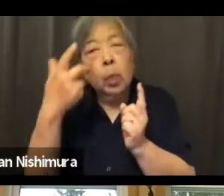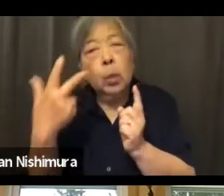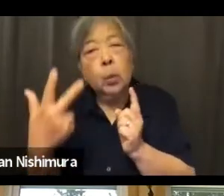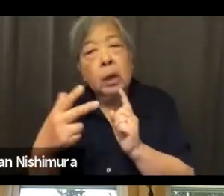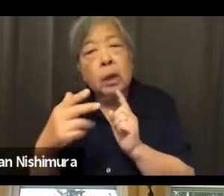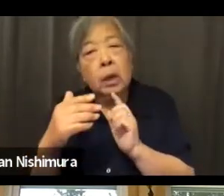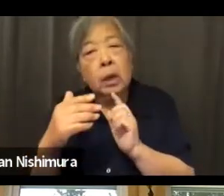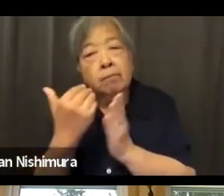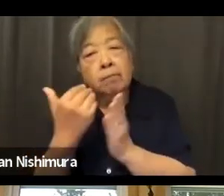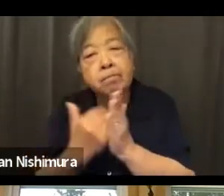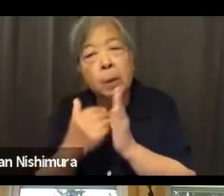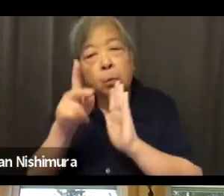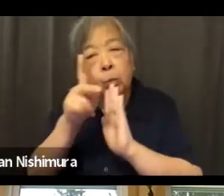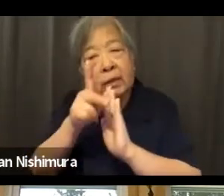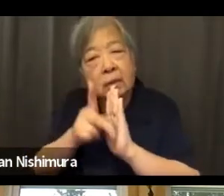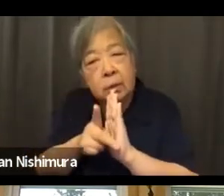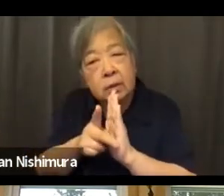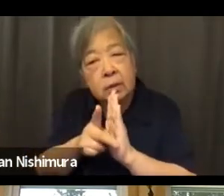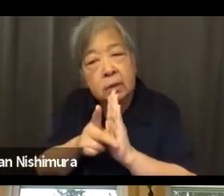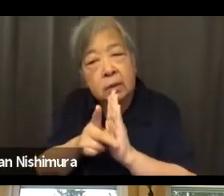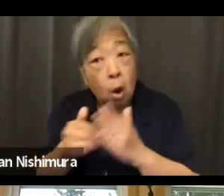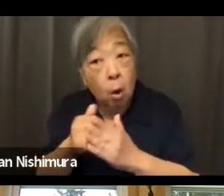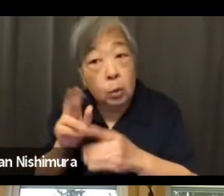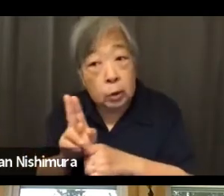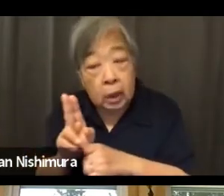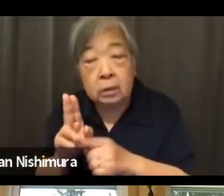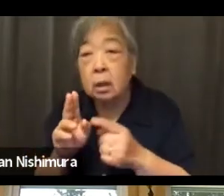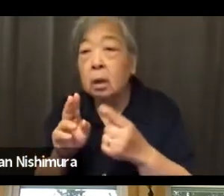And here's when you contact this person and when you contact that person, and when do